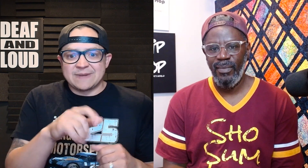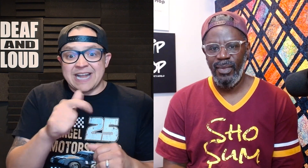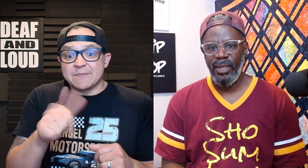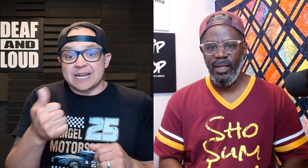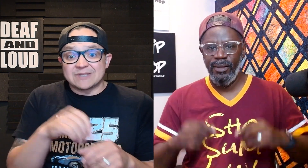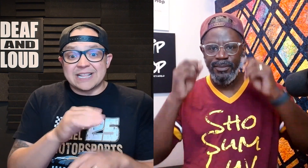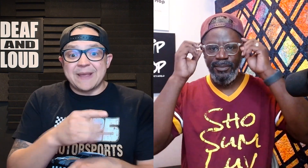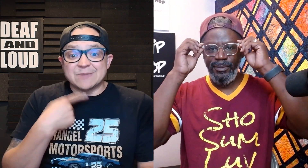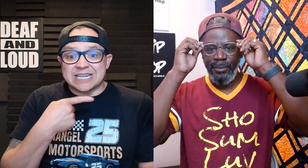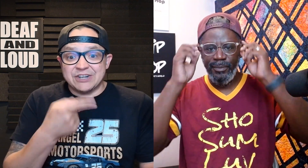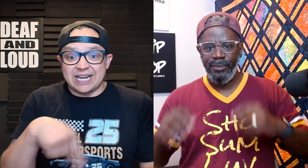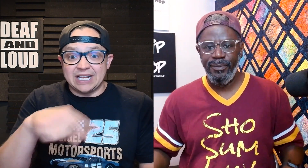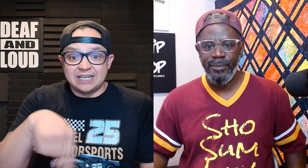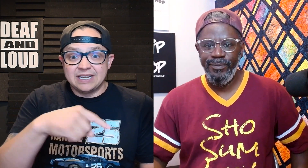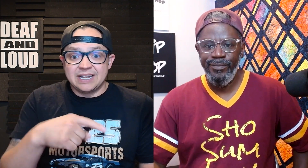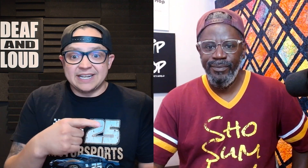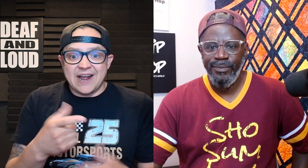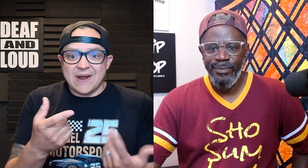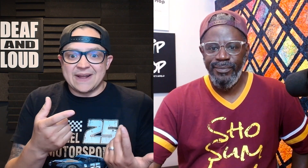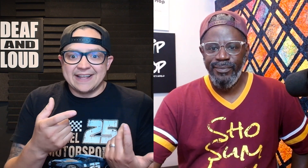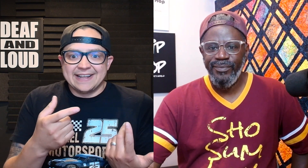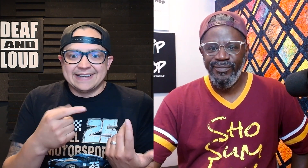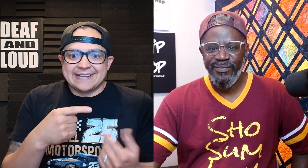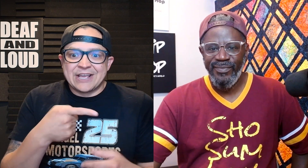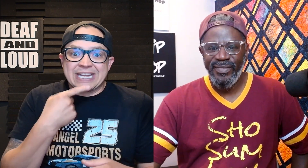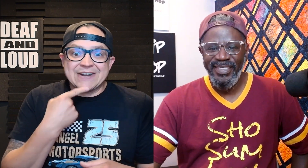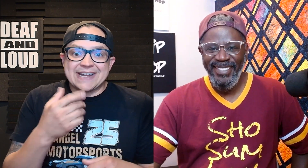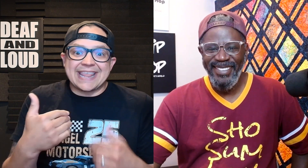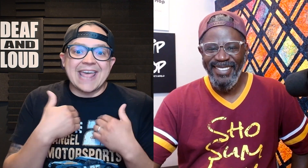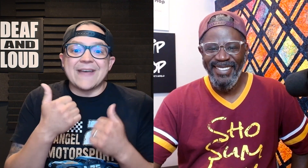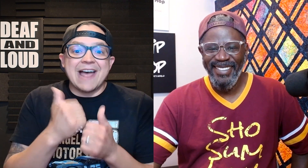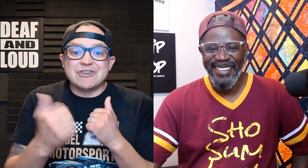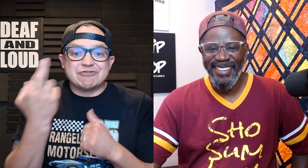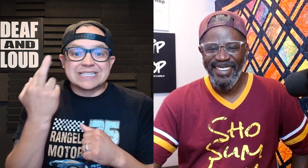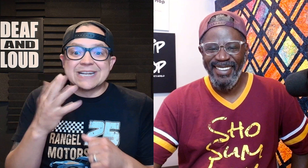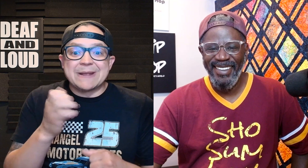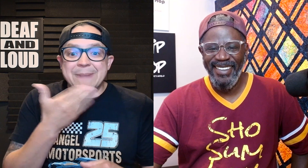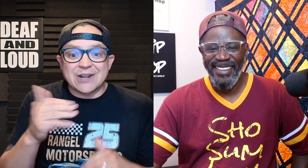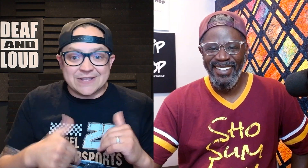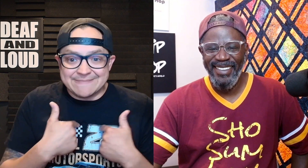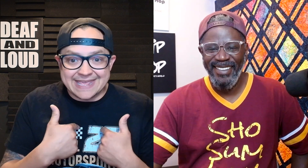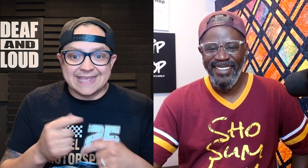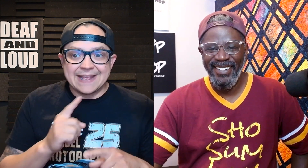Everybody else in the band was hearing. They're hearing and they have every reason to be better than me.